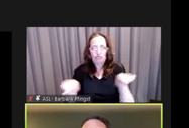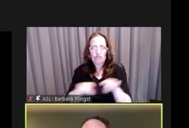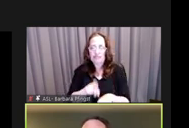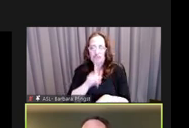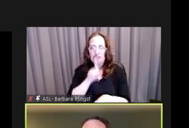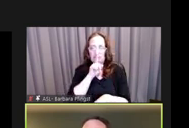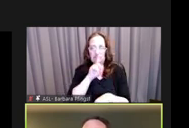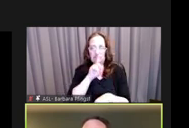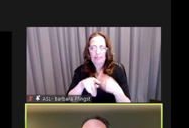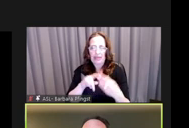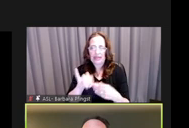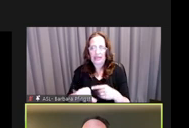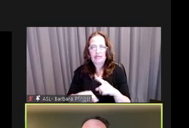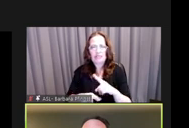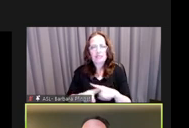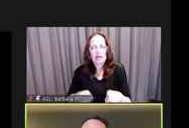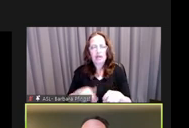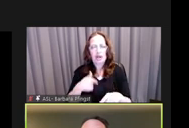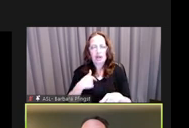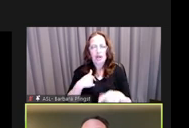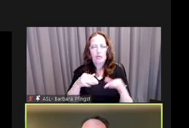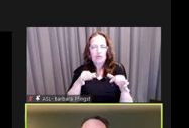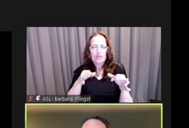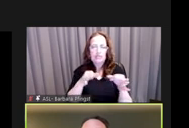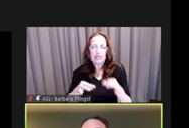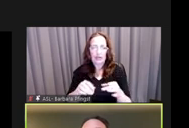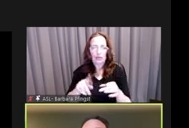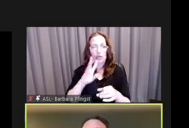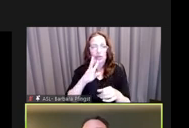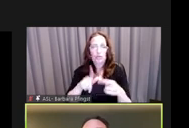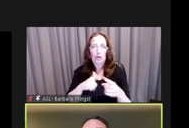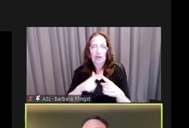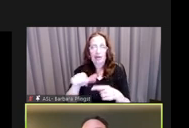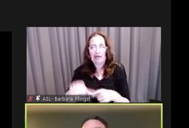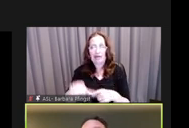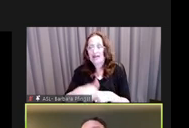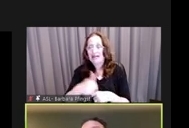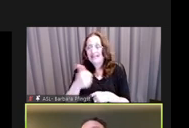that there's... We could give a whole nother talk on the diagnostic testing that goes on.